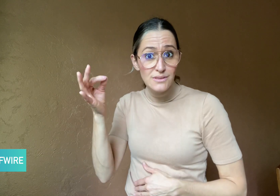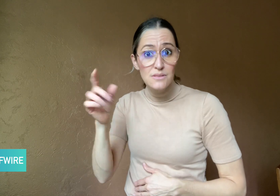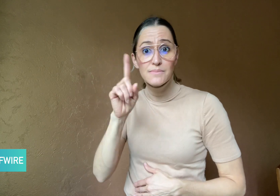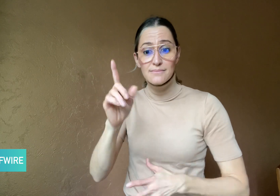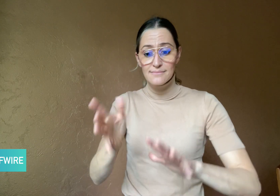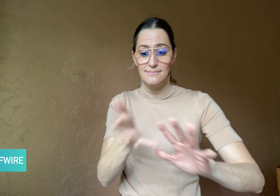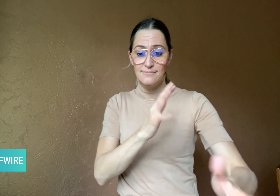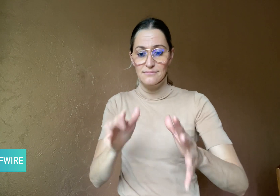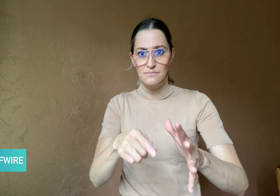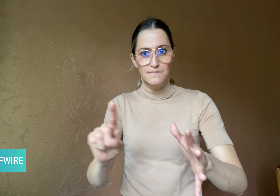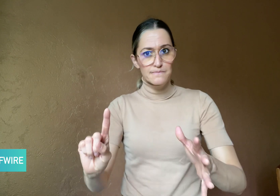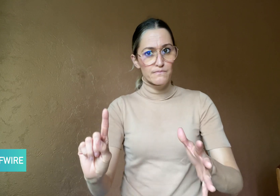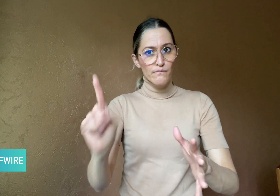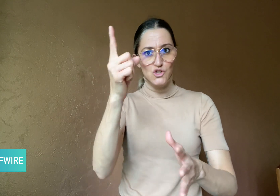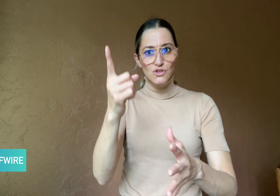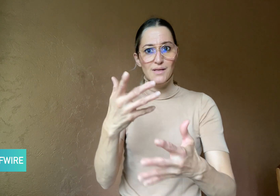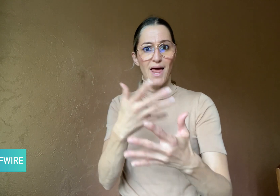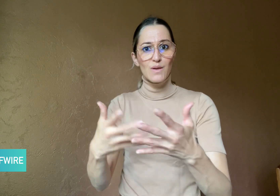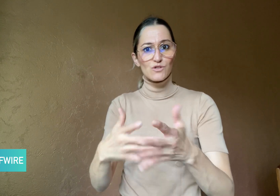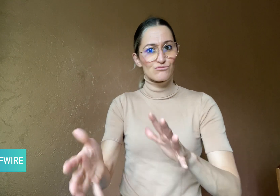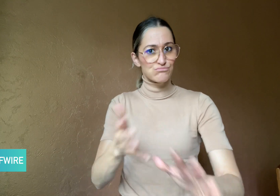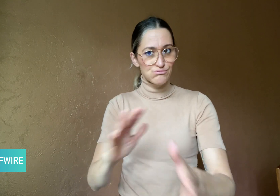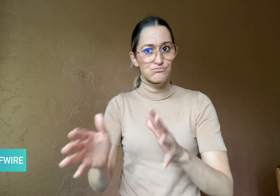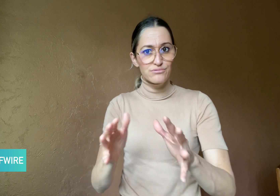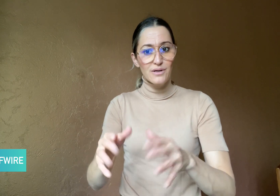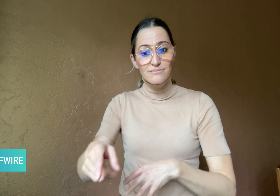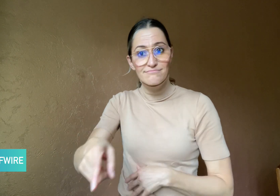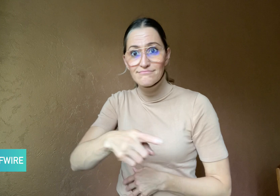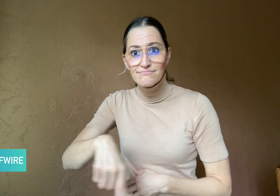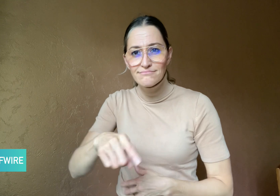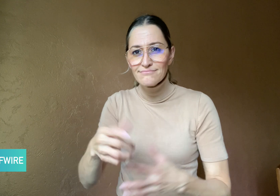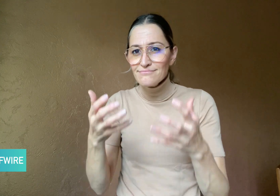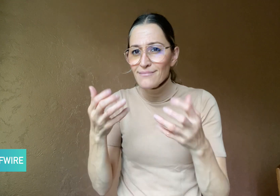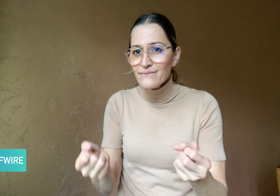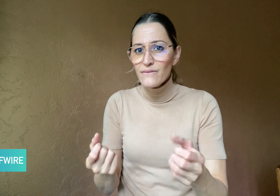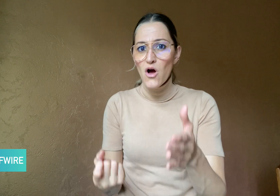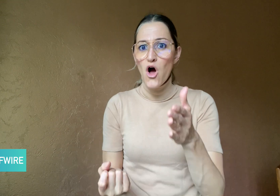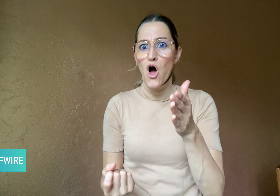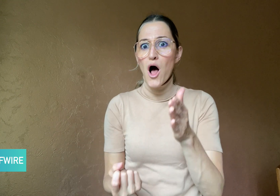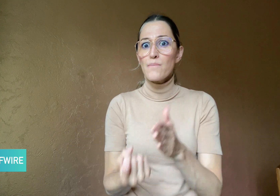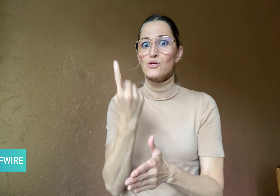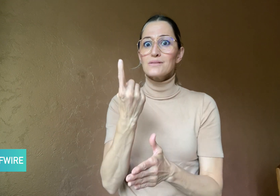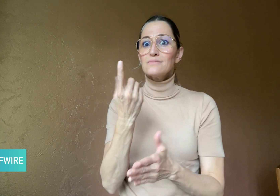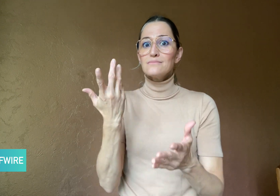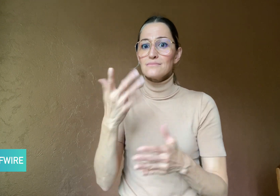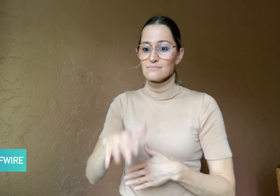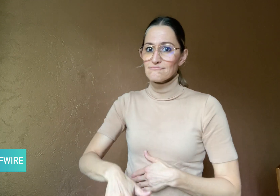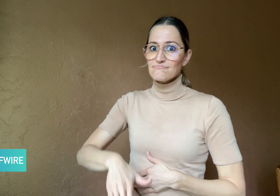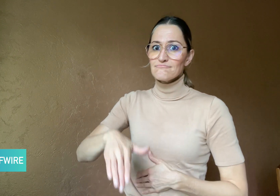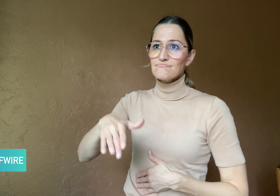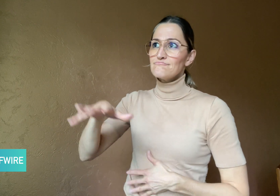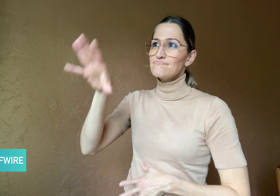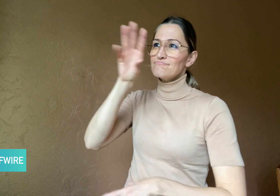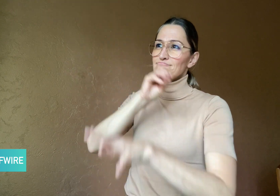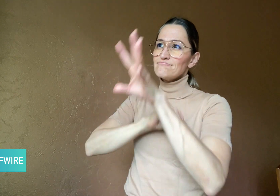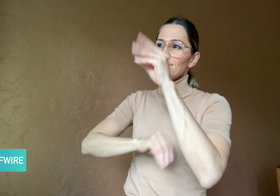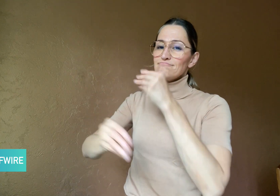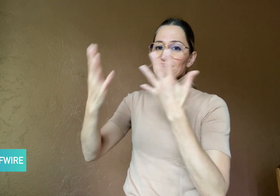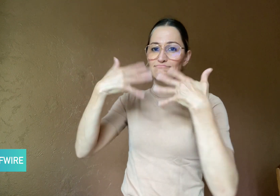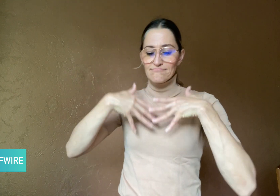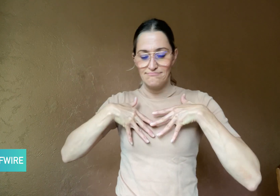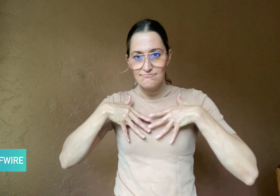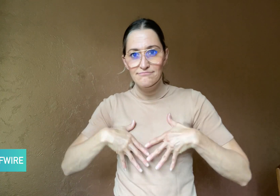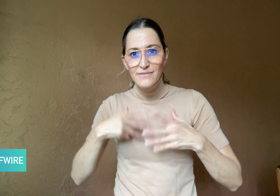They get the opportunity to learn a visual language.